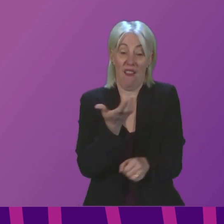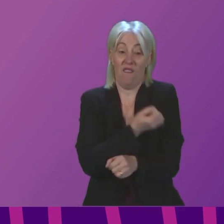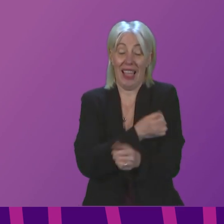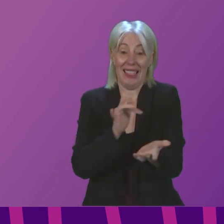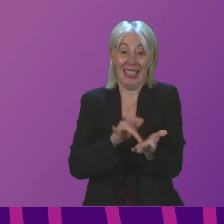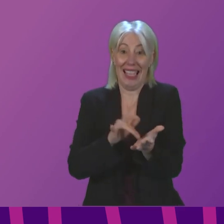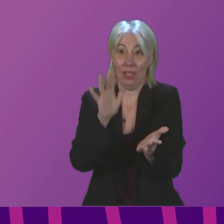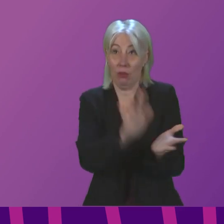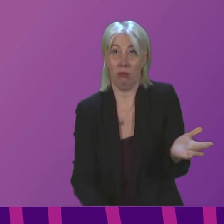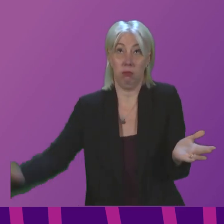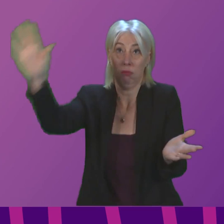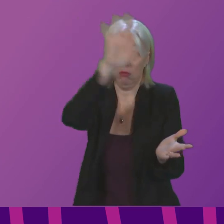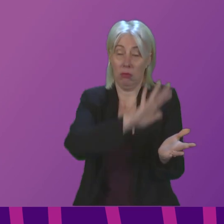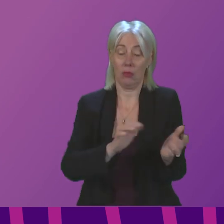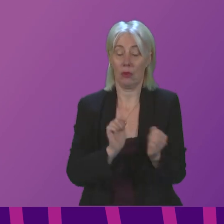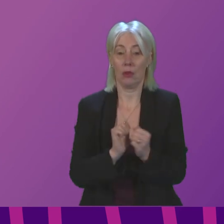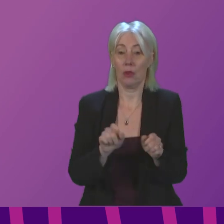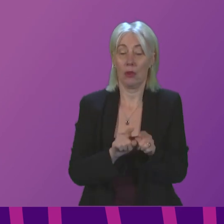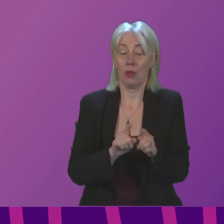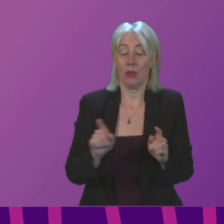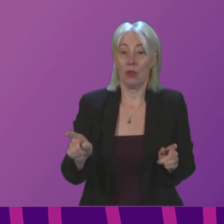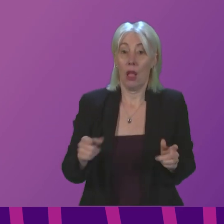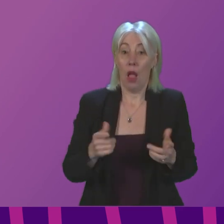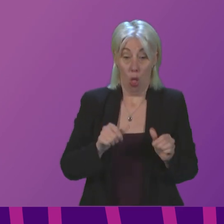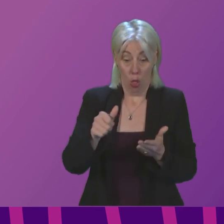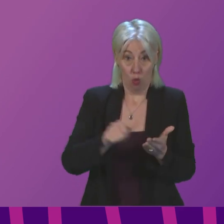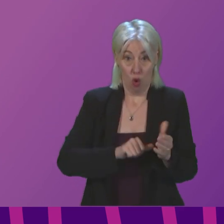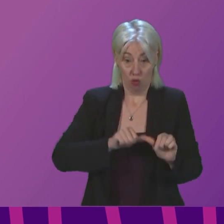which I know includes Emma Harper. The programme is going very well and we have become the